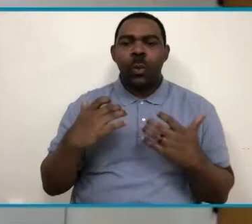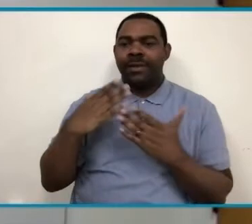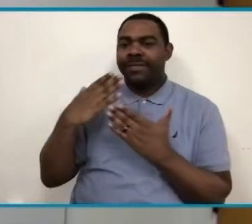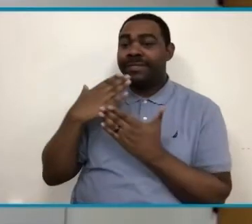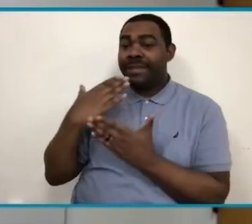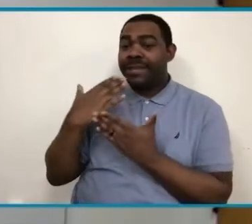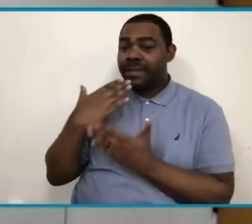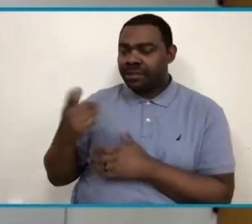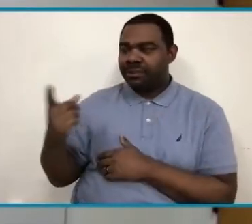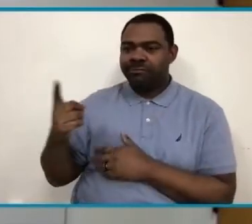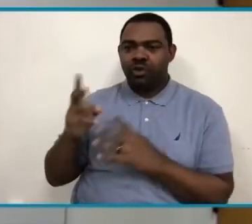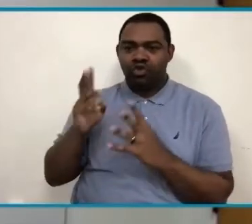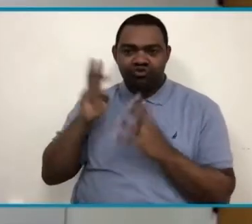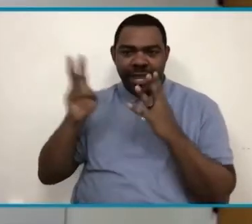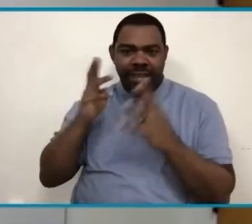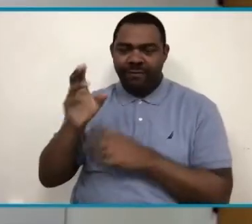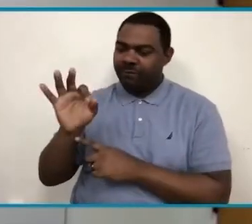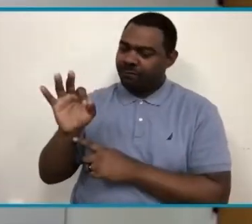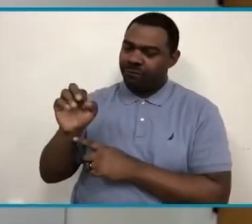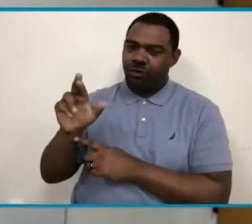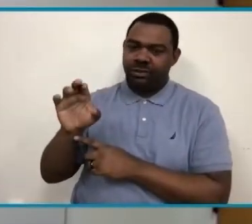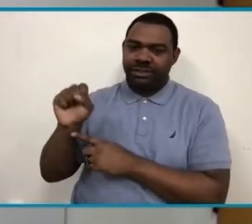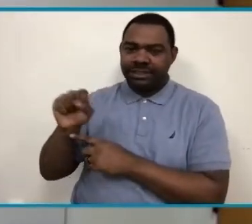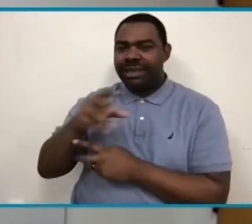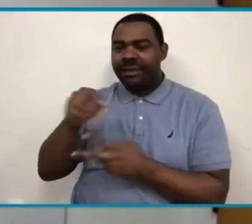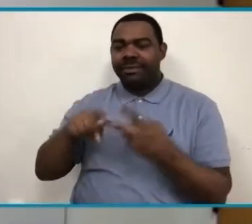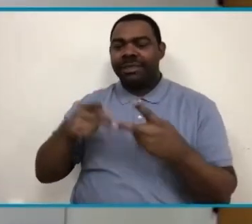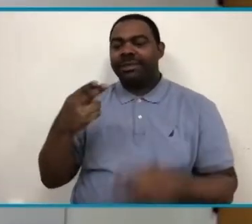Henry M. Jackson Foundation for the opportunity to work on this project.